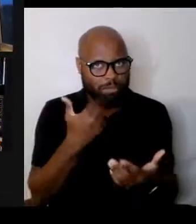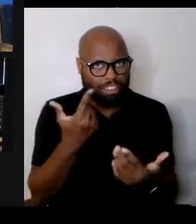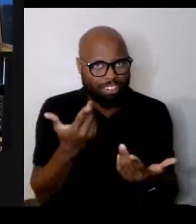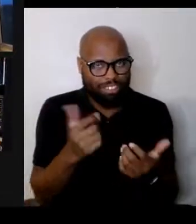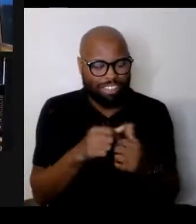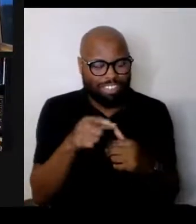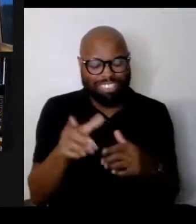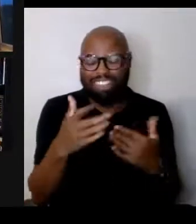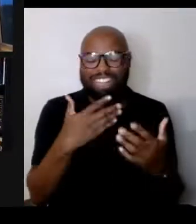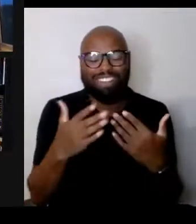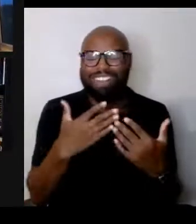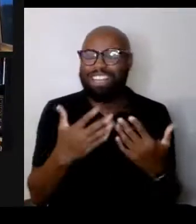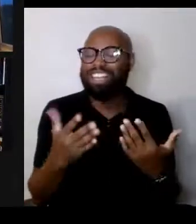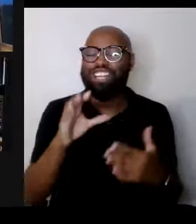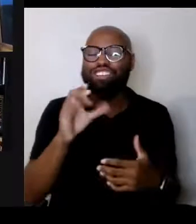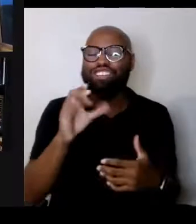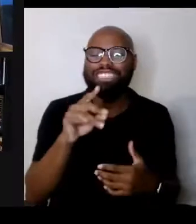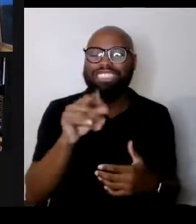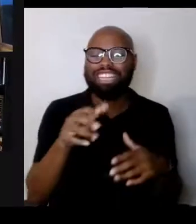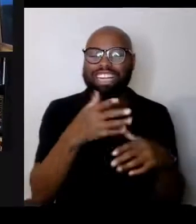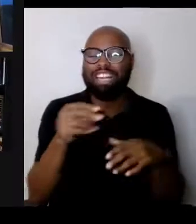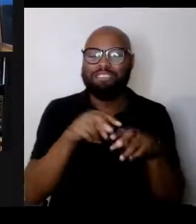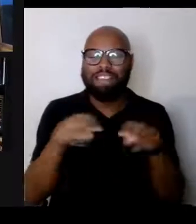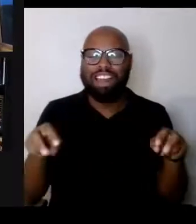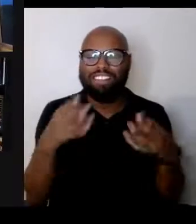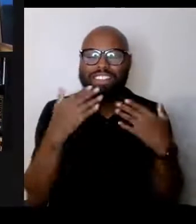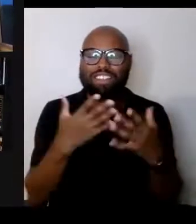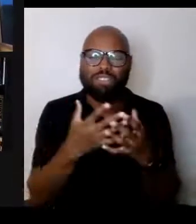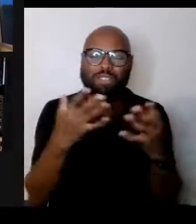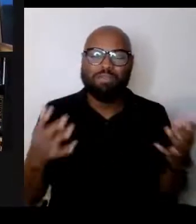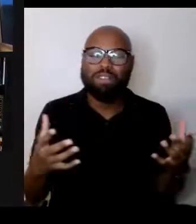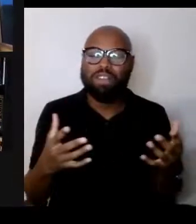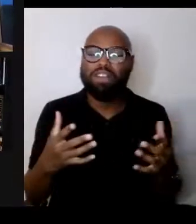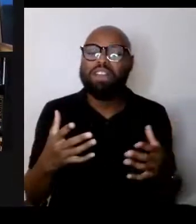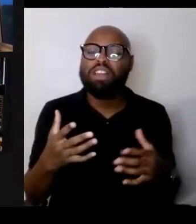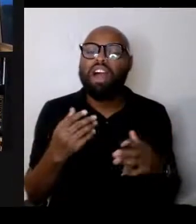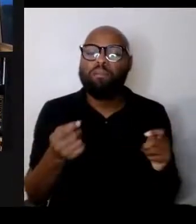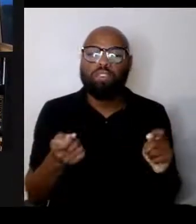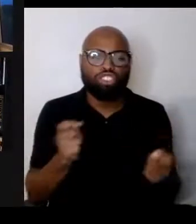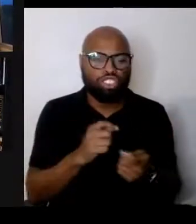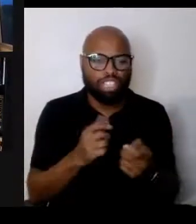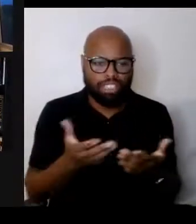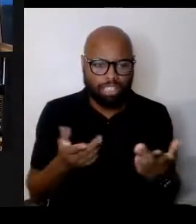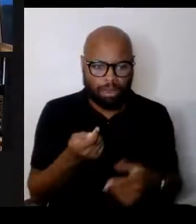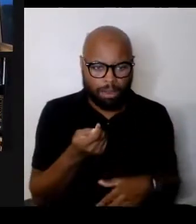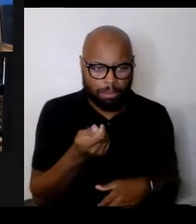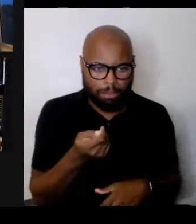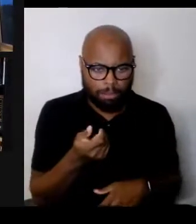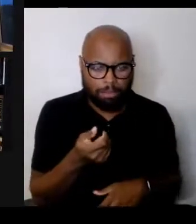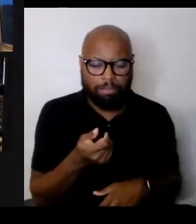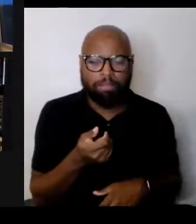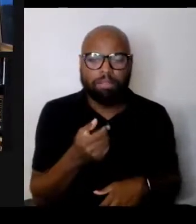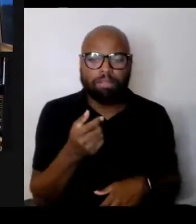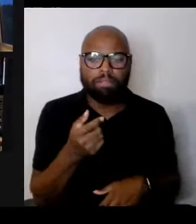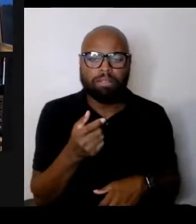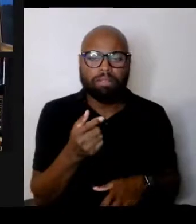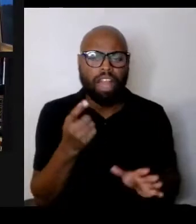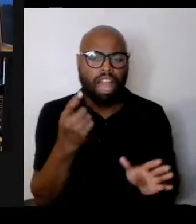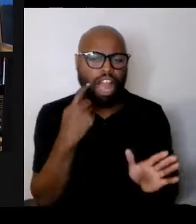thank you so much, that was just dynamite. I wanna cheat things a little bit, because I see that there was a question that came in here that I was so curious